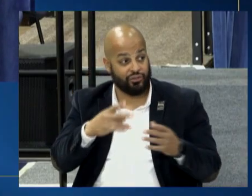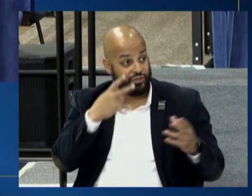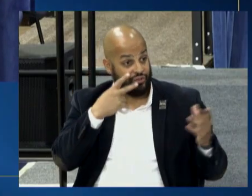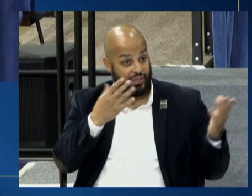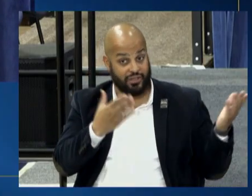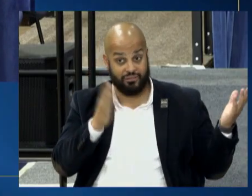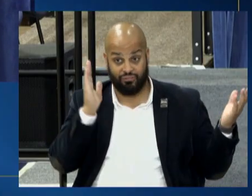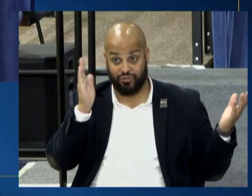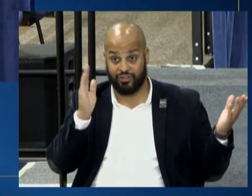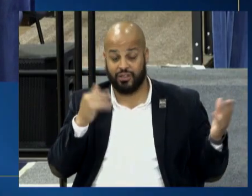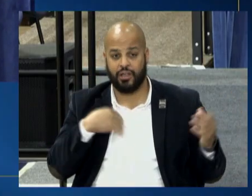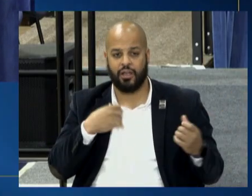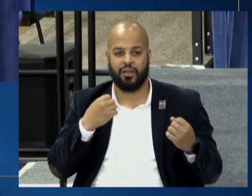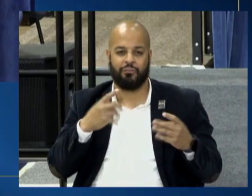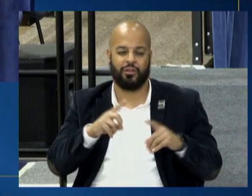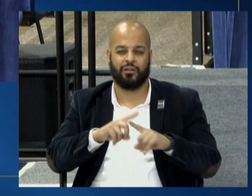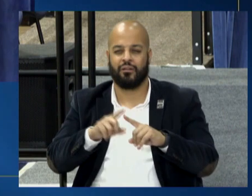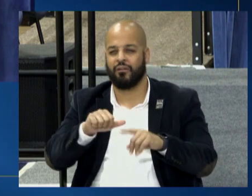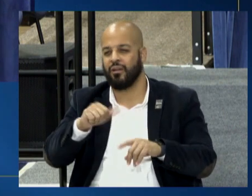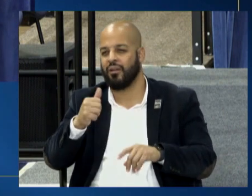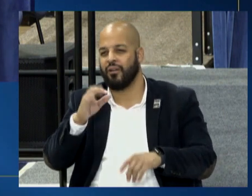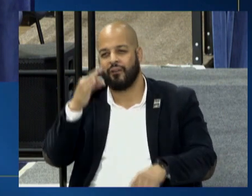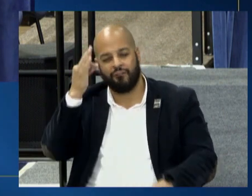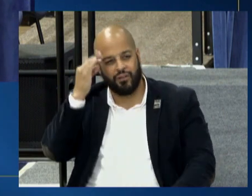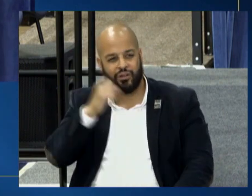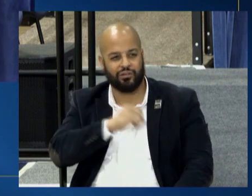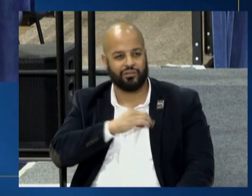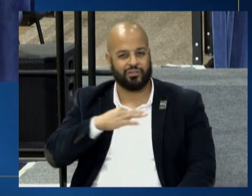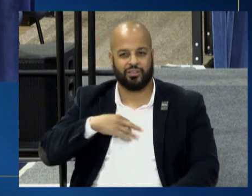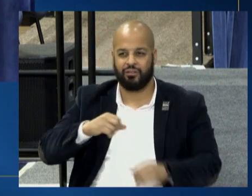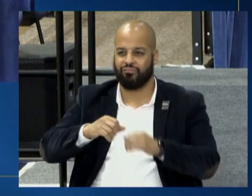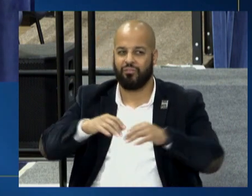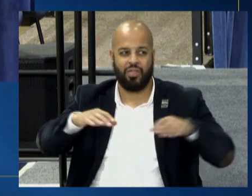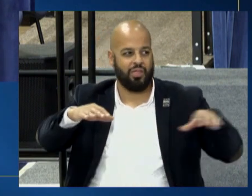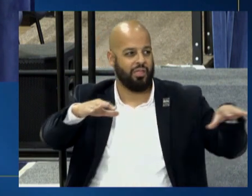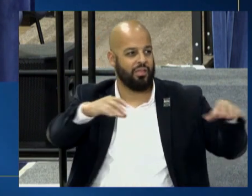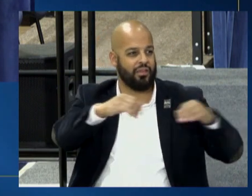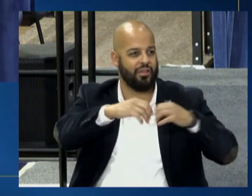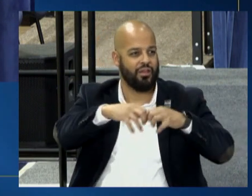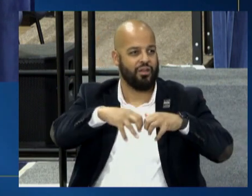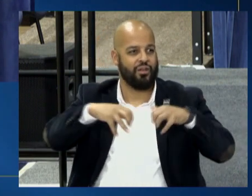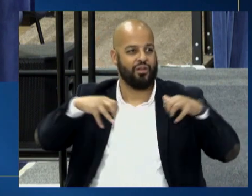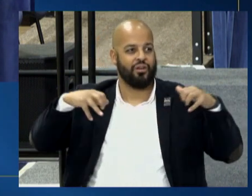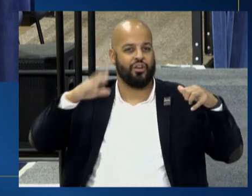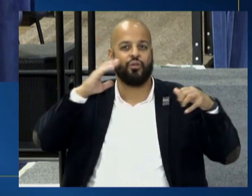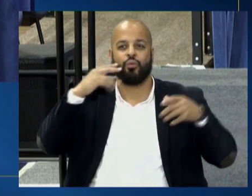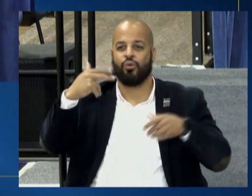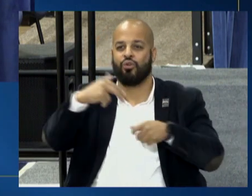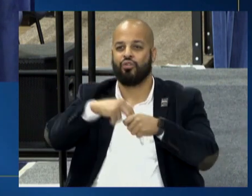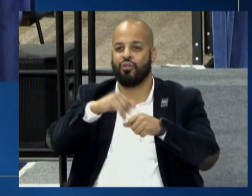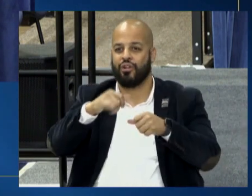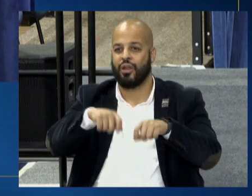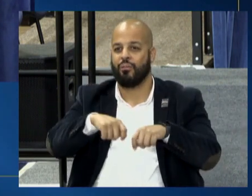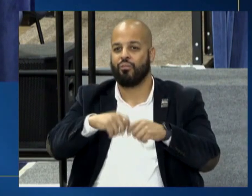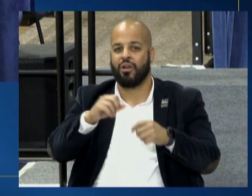number of other federal staff that are sprinkled throughout the audience and will be joining in each and every one of those breakout rooms. So, you'll have a chance to interact with and engage